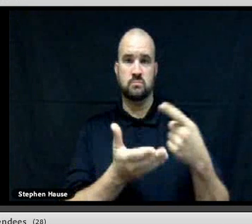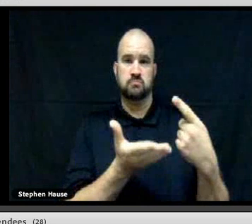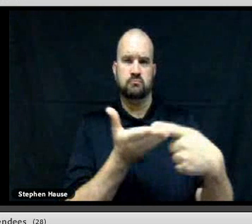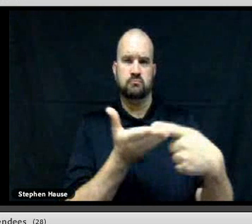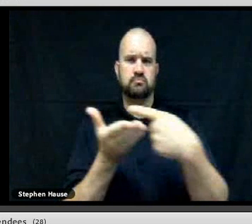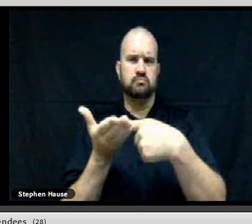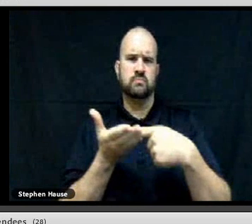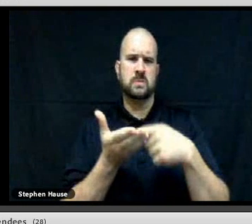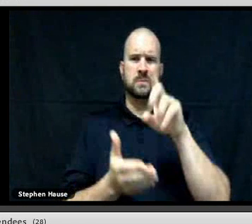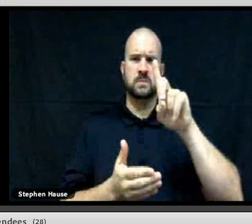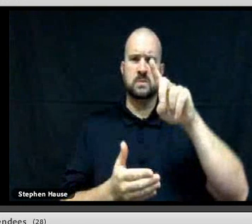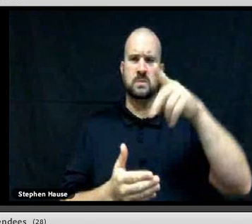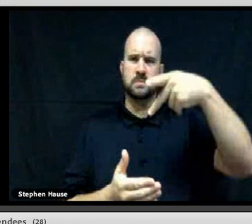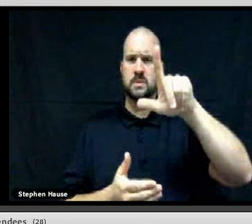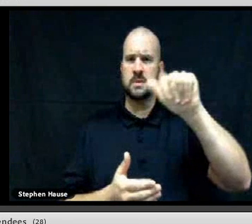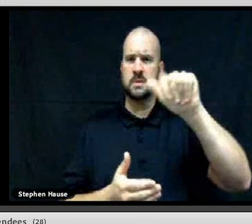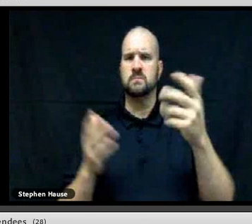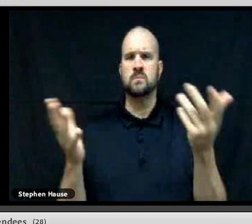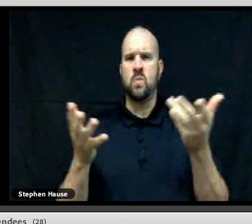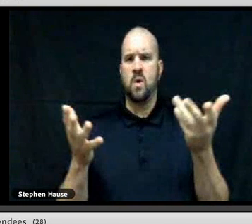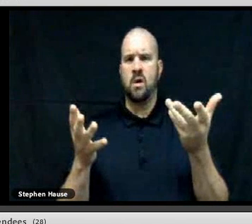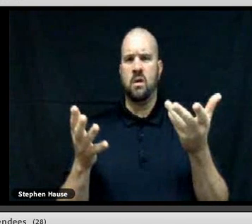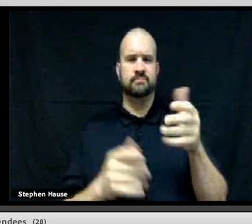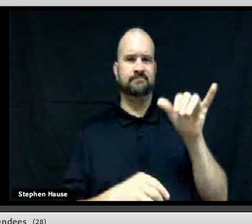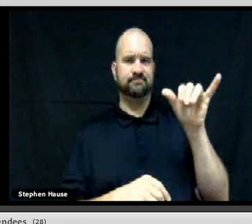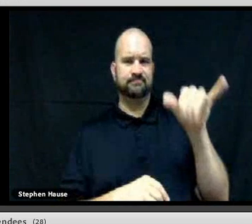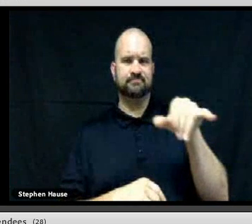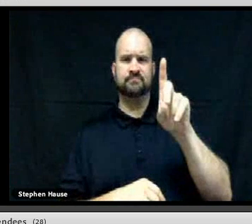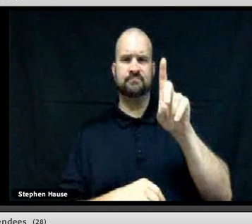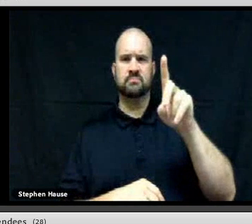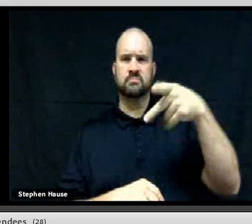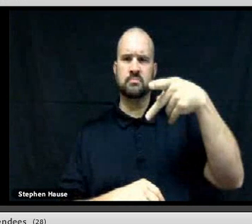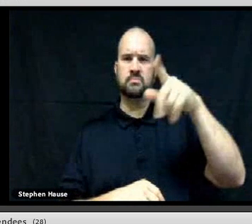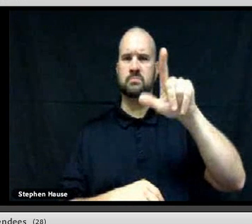So, DPLA is a free online library